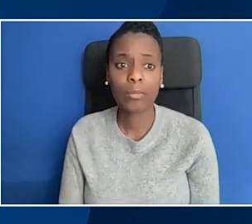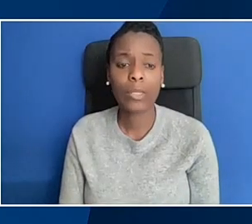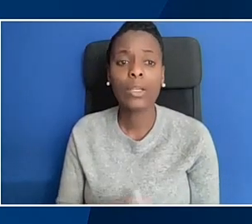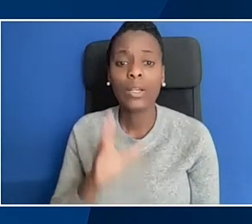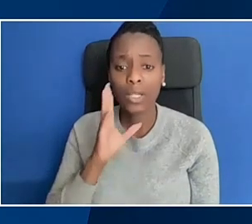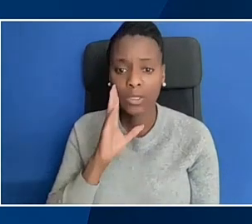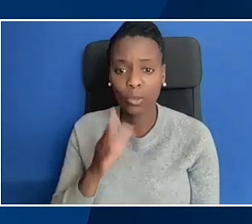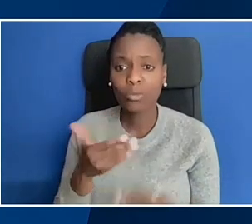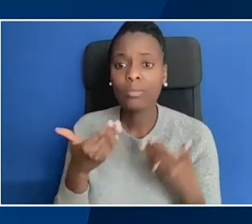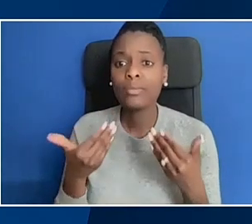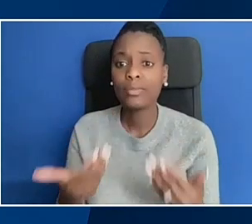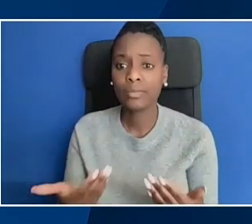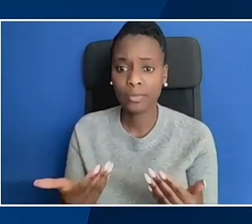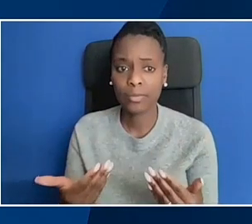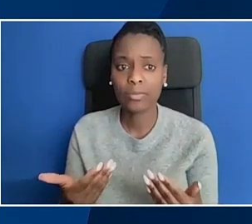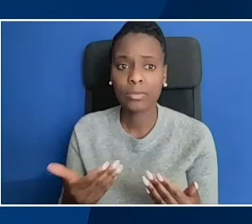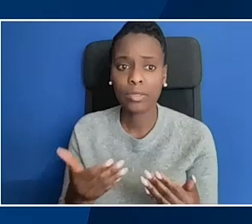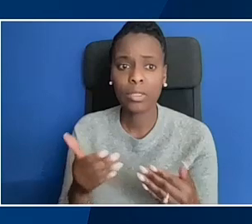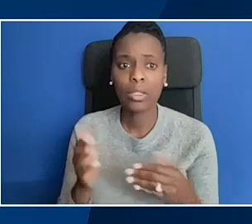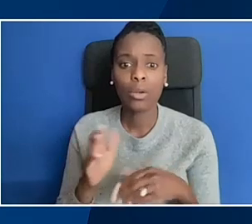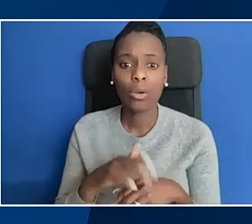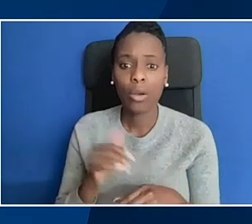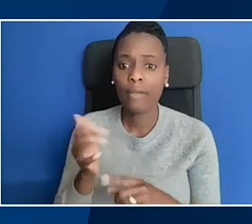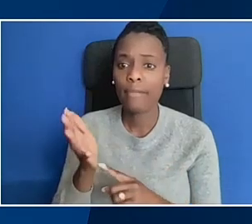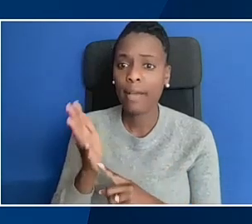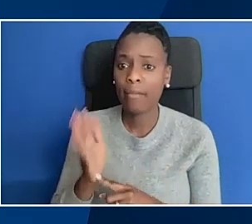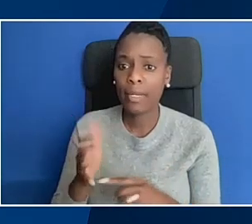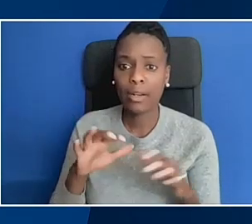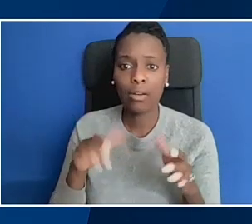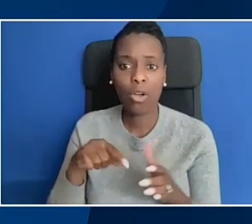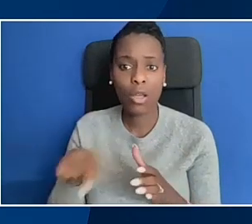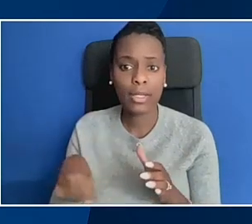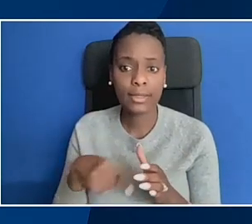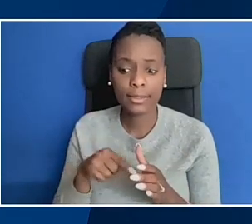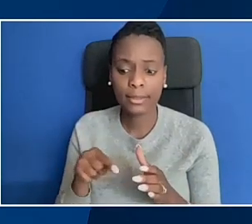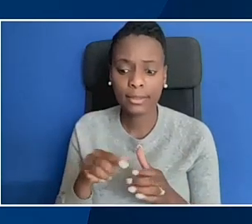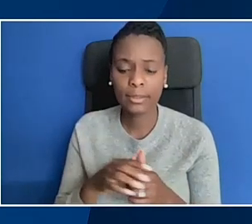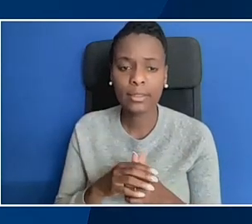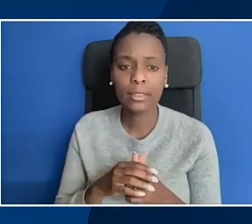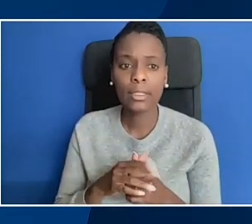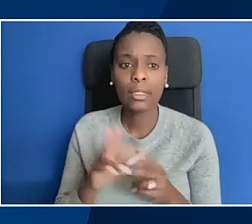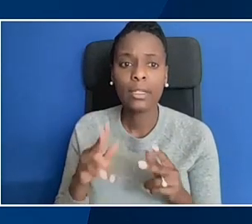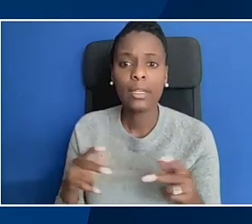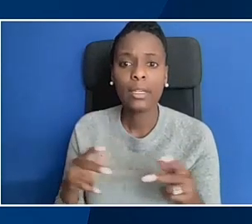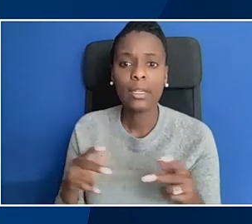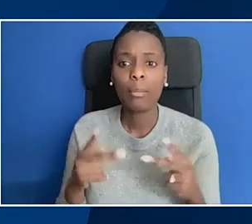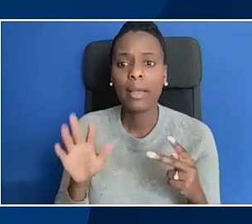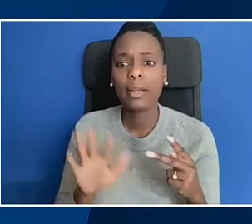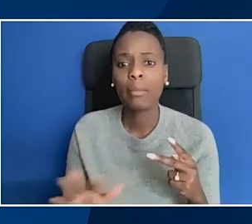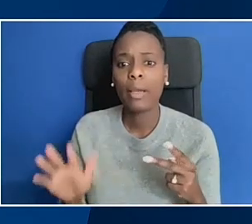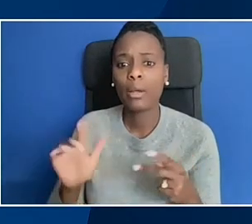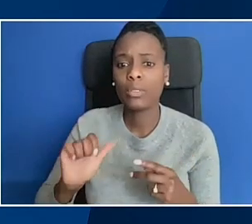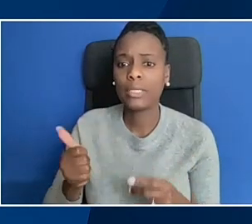We're going to call a five-minute caucus. So we'll come back at about 10:55 Eastern.